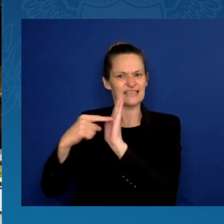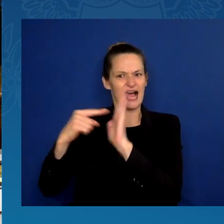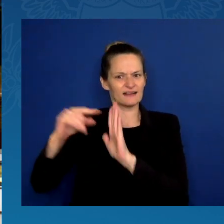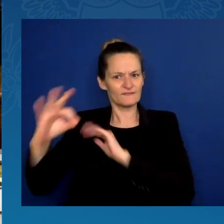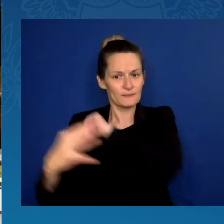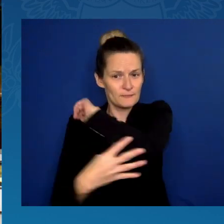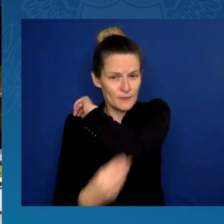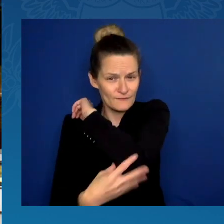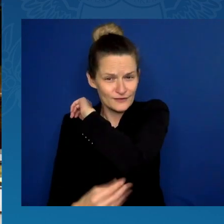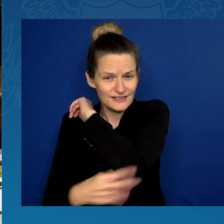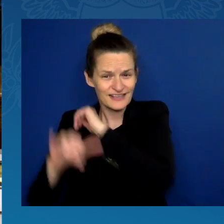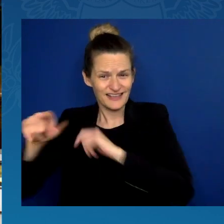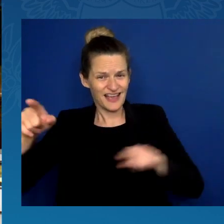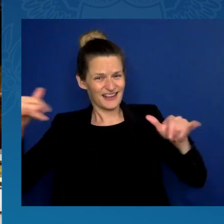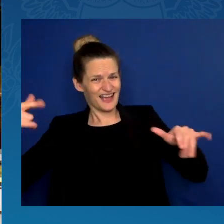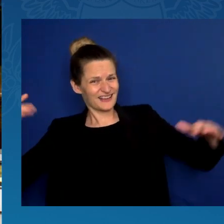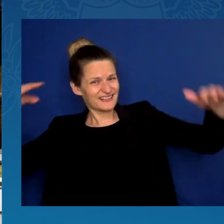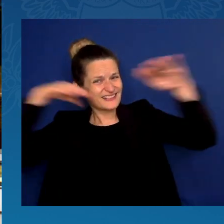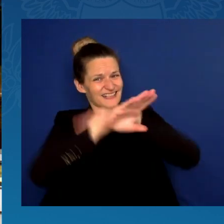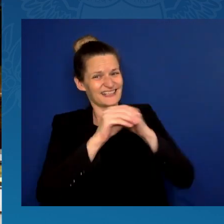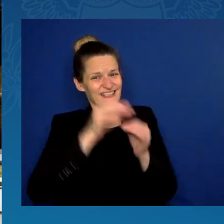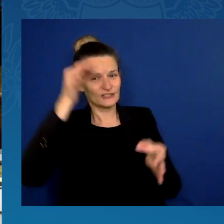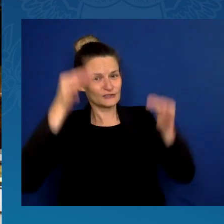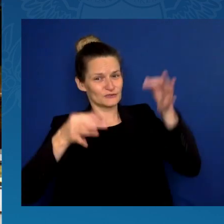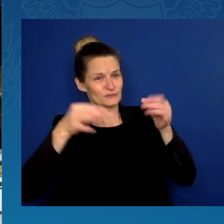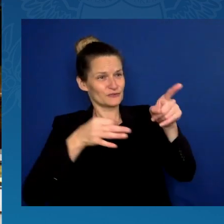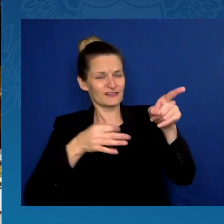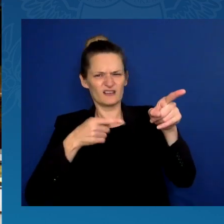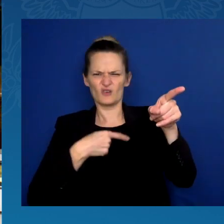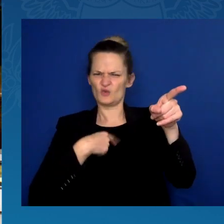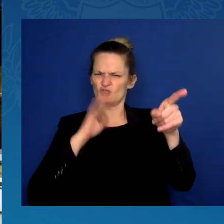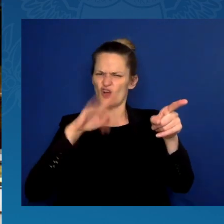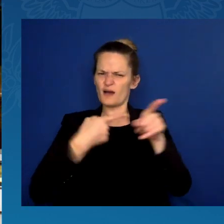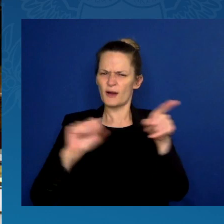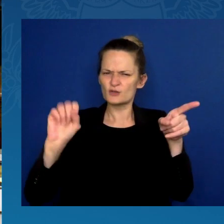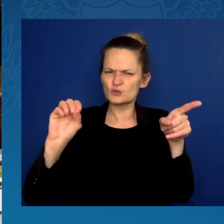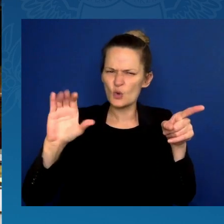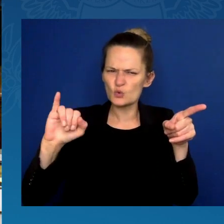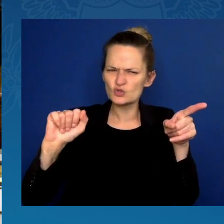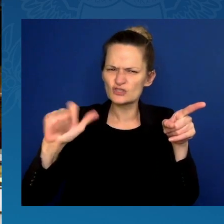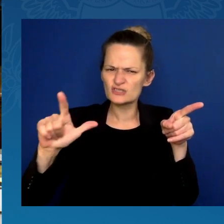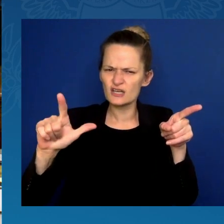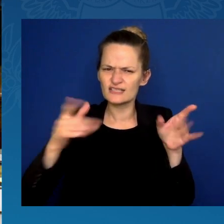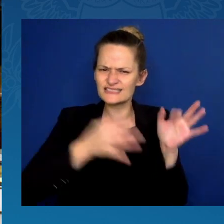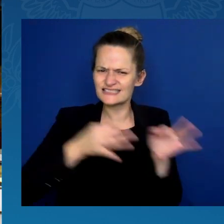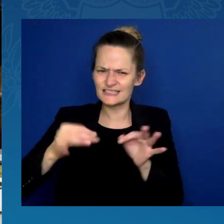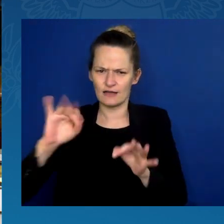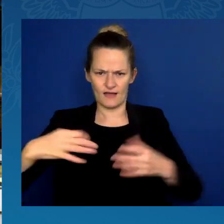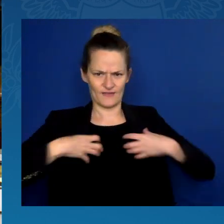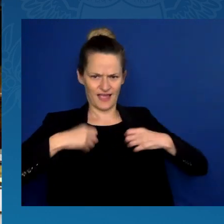In Utah, many women, especially women of color, do not have access to even basic health care services and contraceptives.